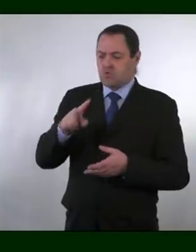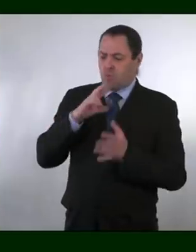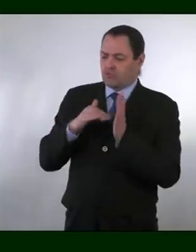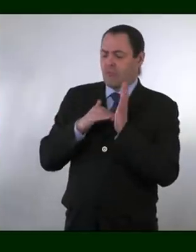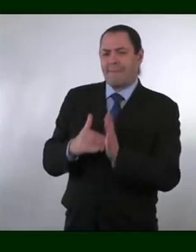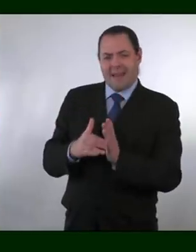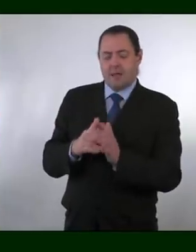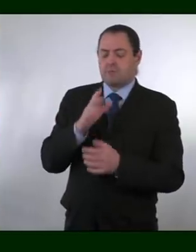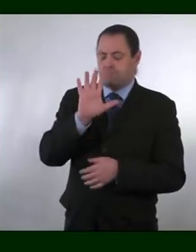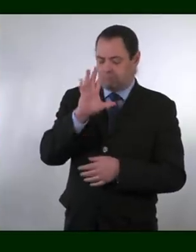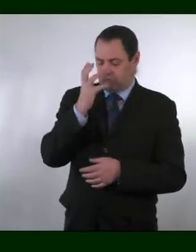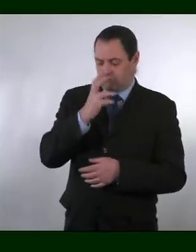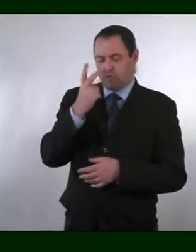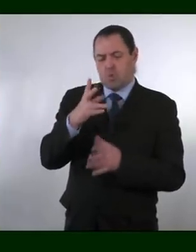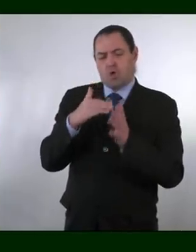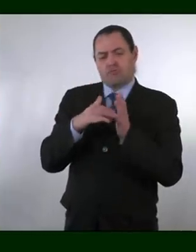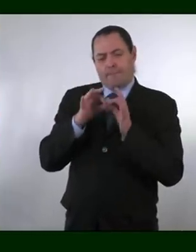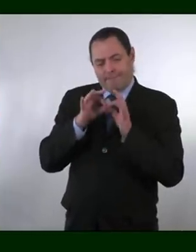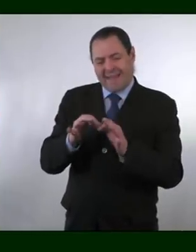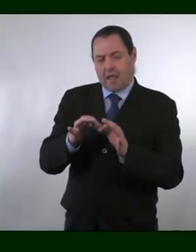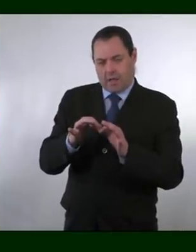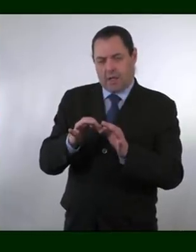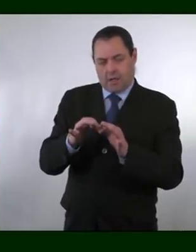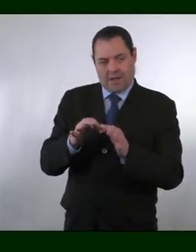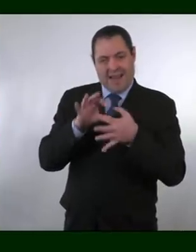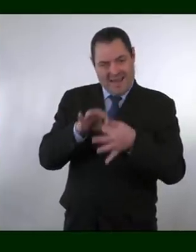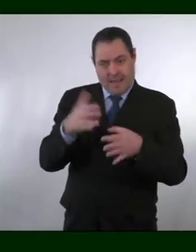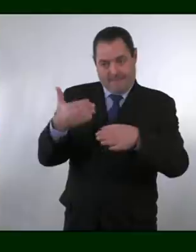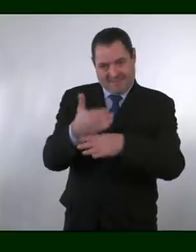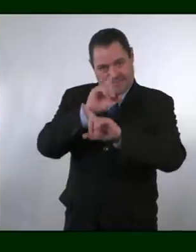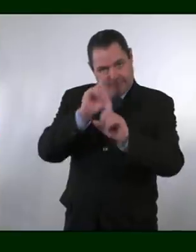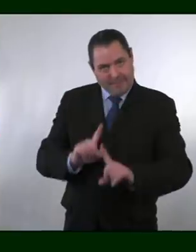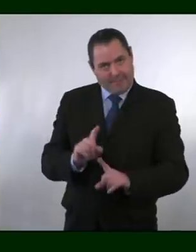billion to support businesses and people in these very tough times, it would be a welcome gesture